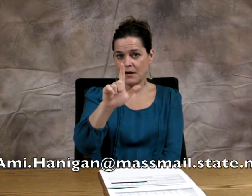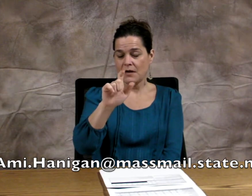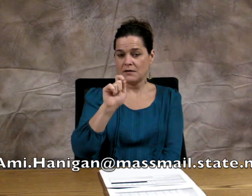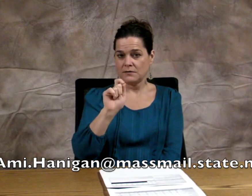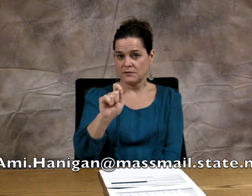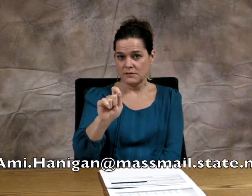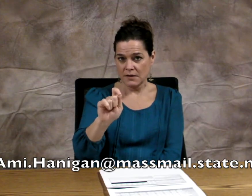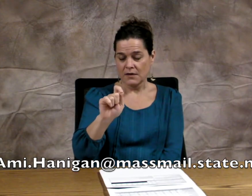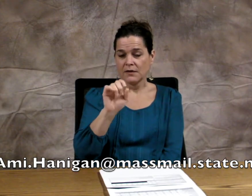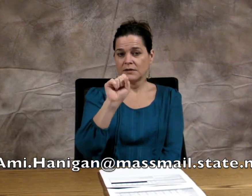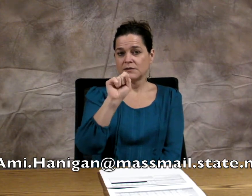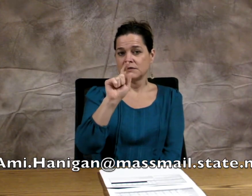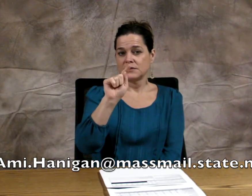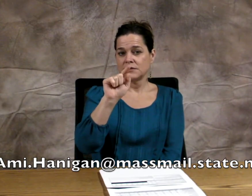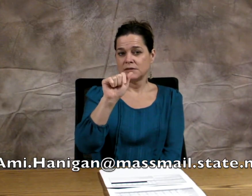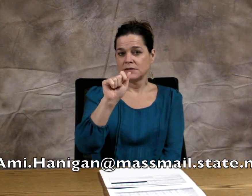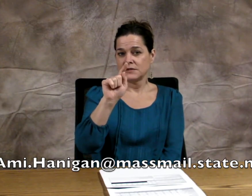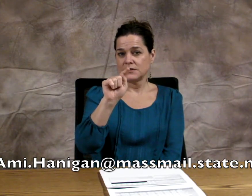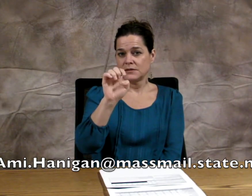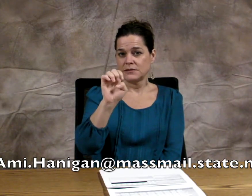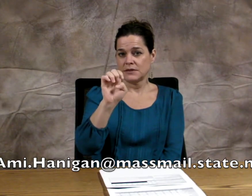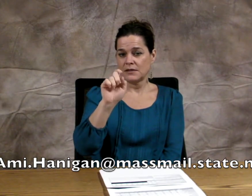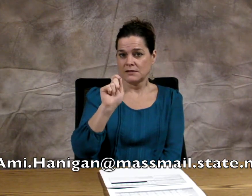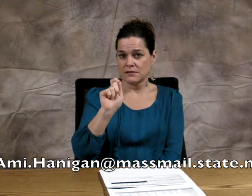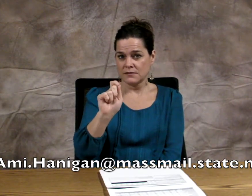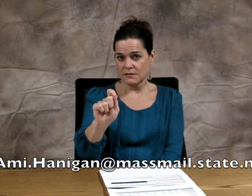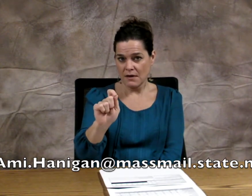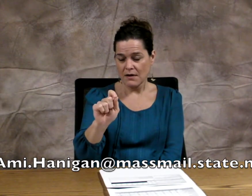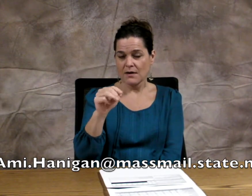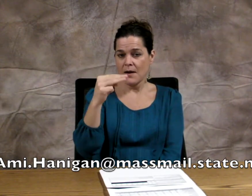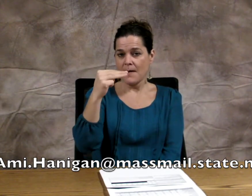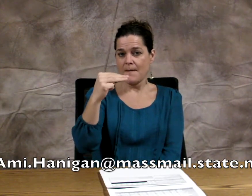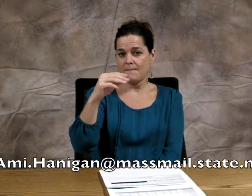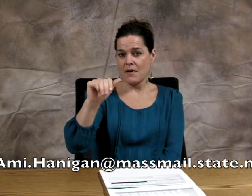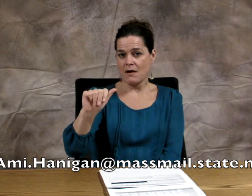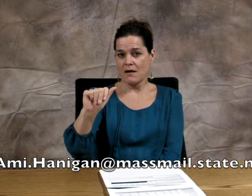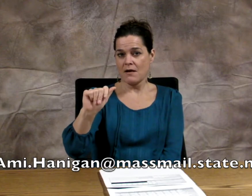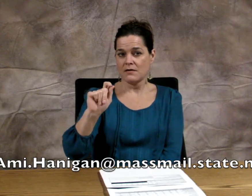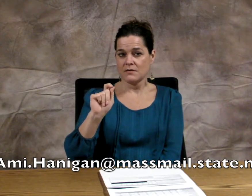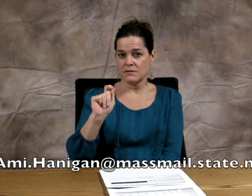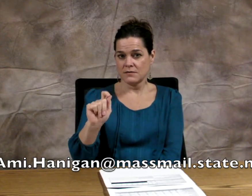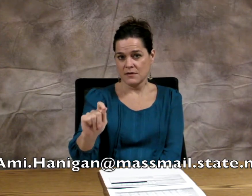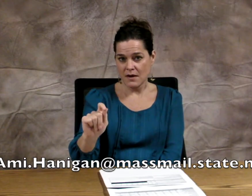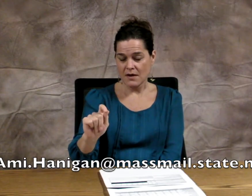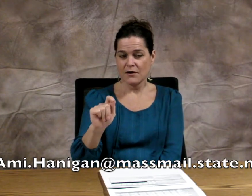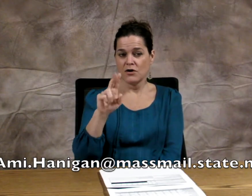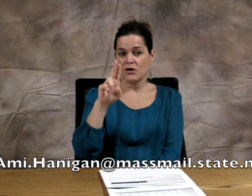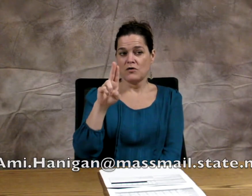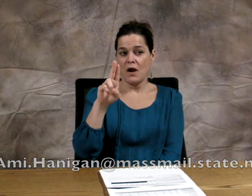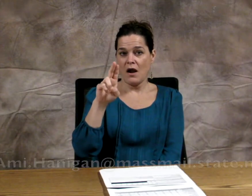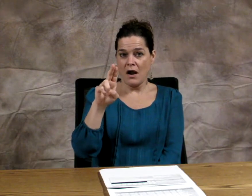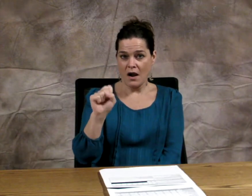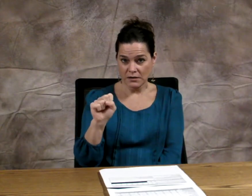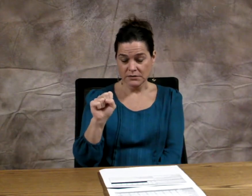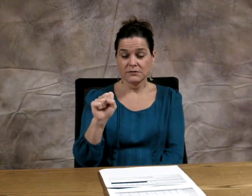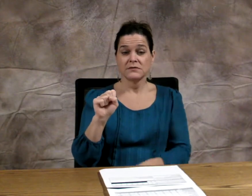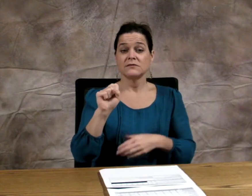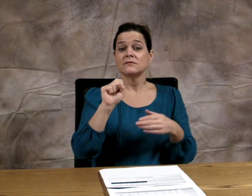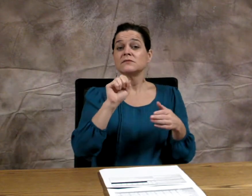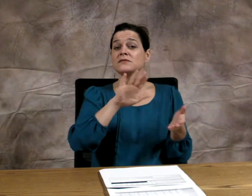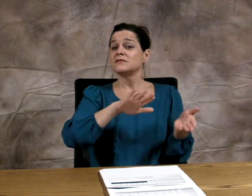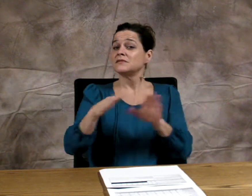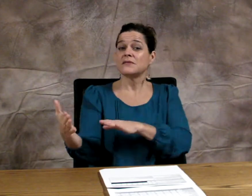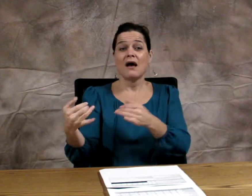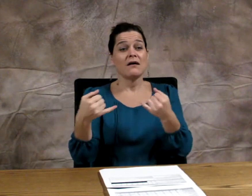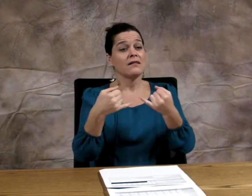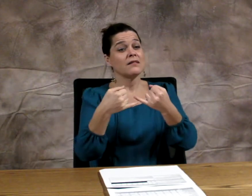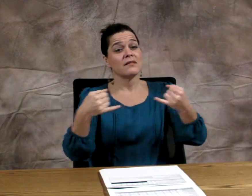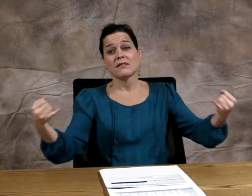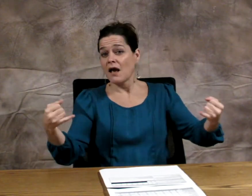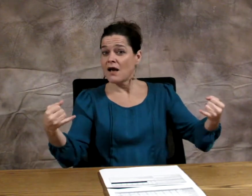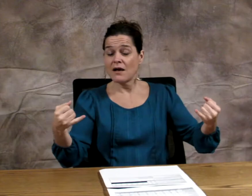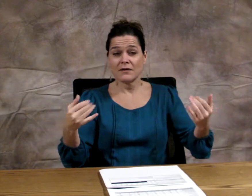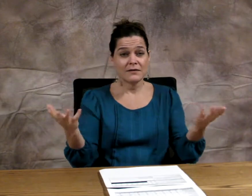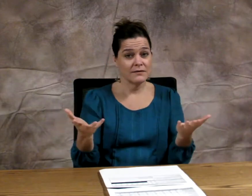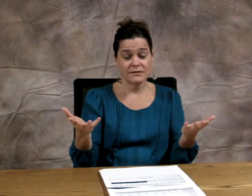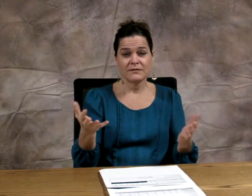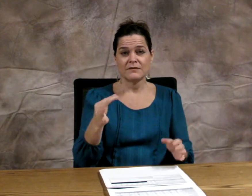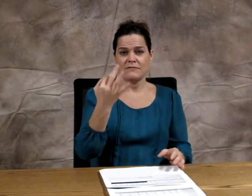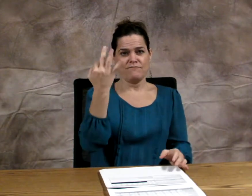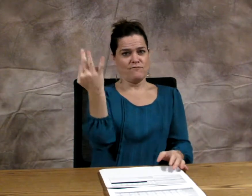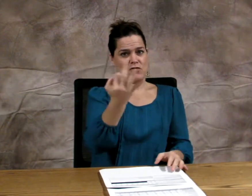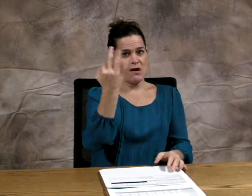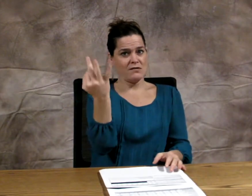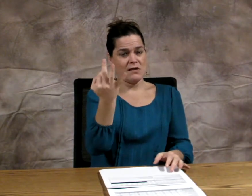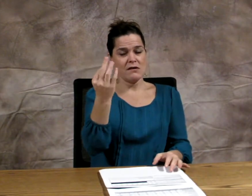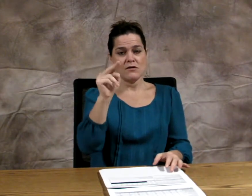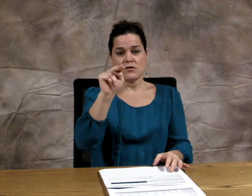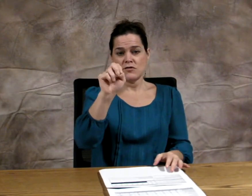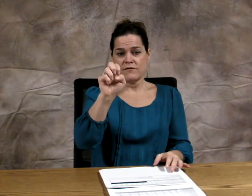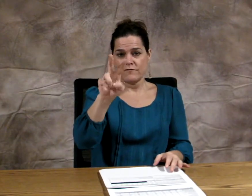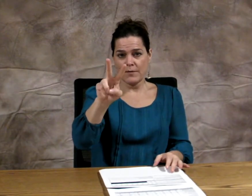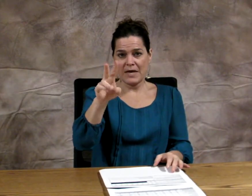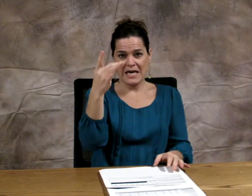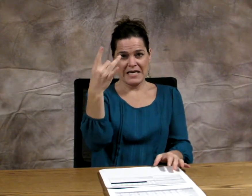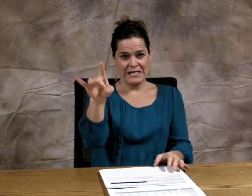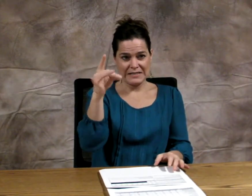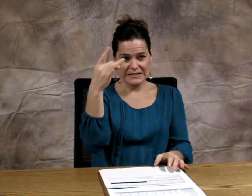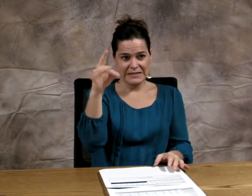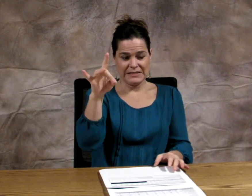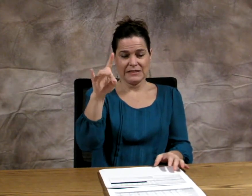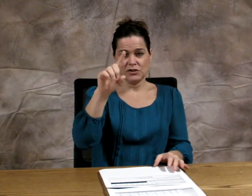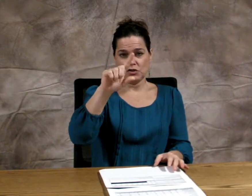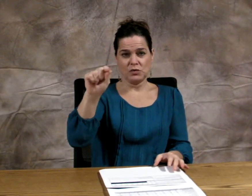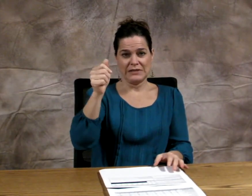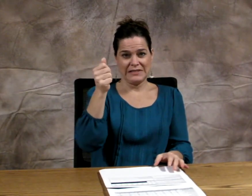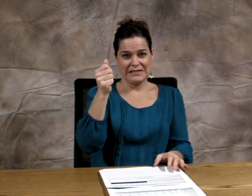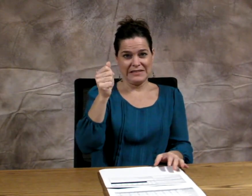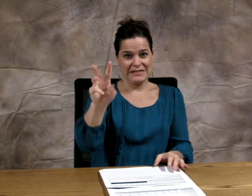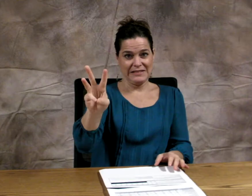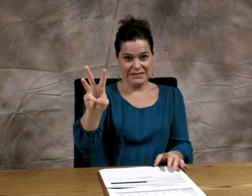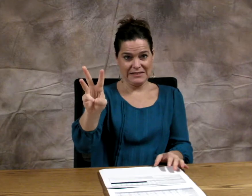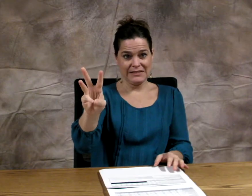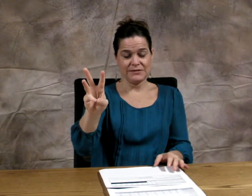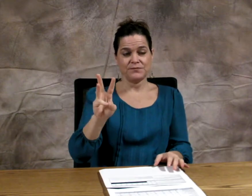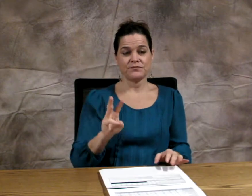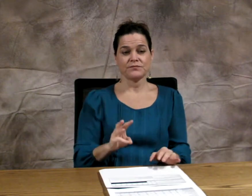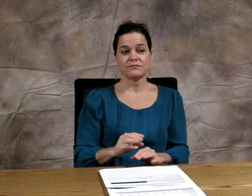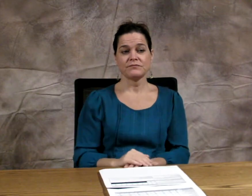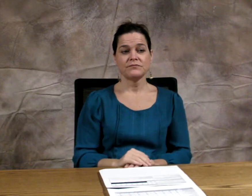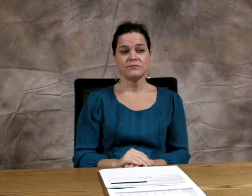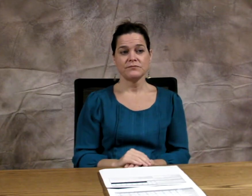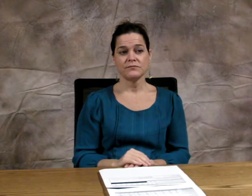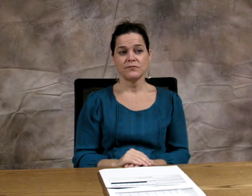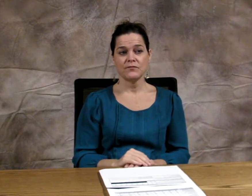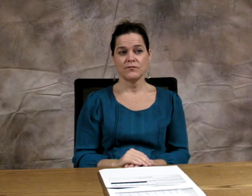by Friday November 18, 2016.